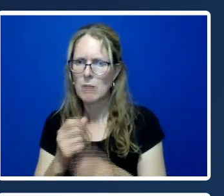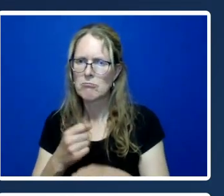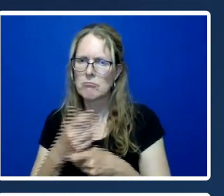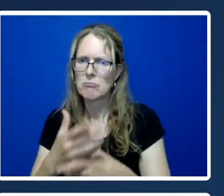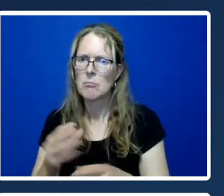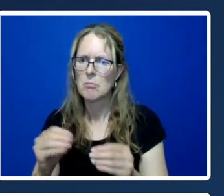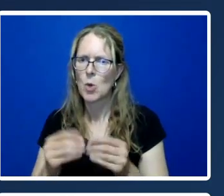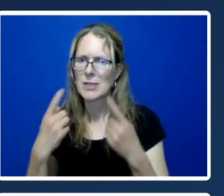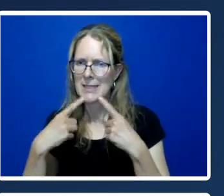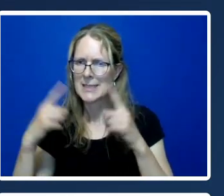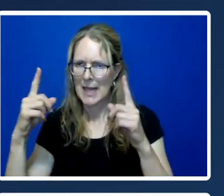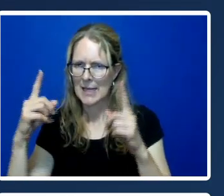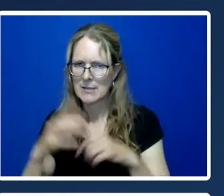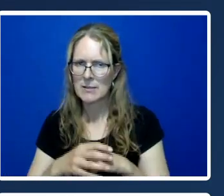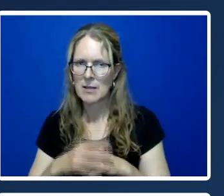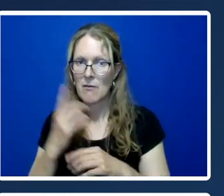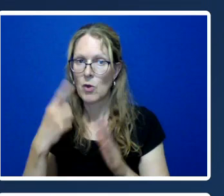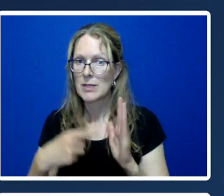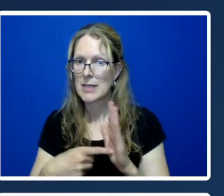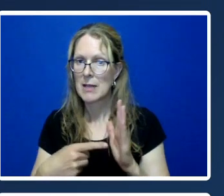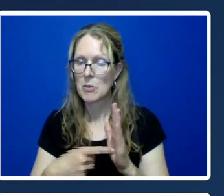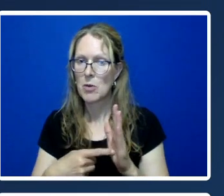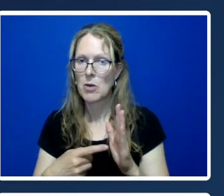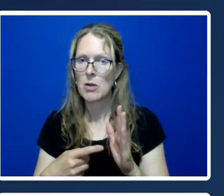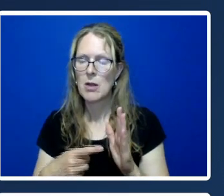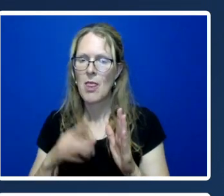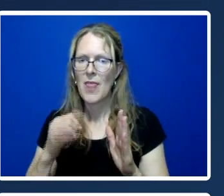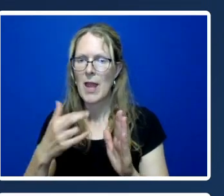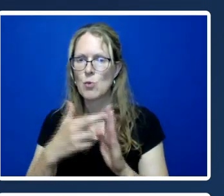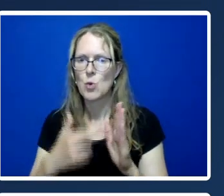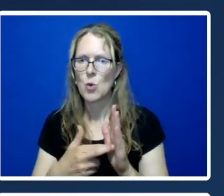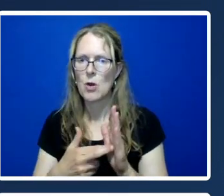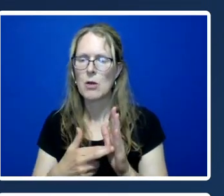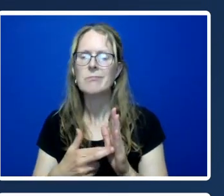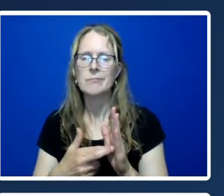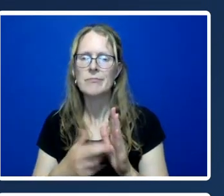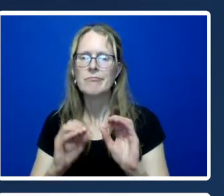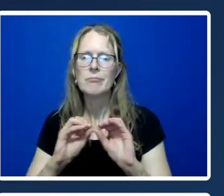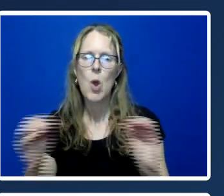we all know the rule of there's no such thing as a bad idea. But there's also, you shouldn't